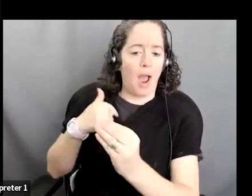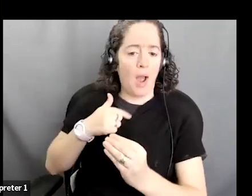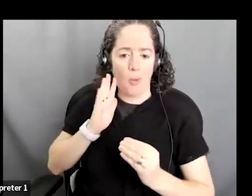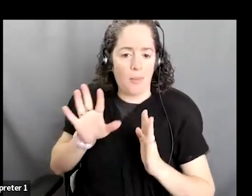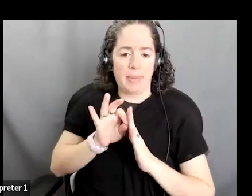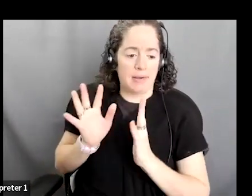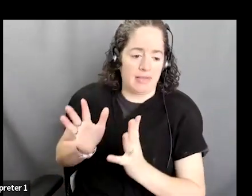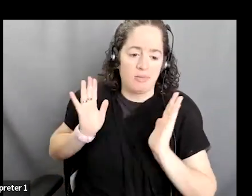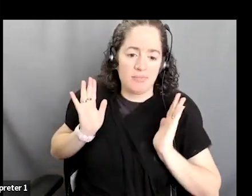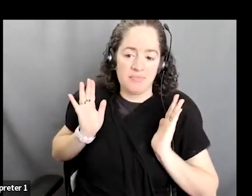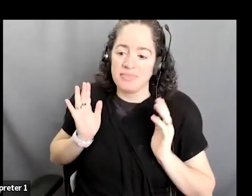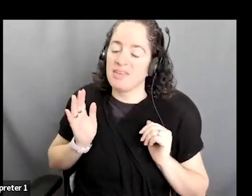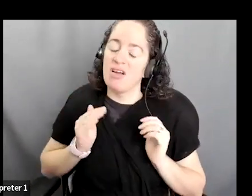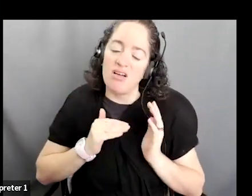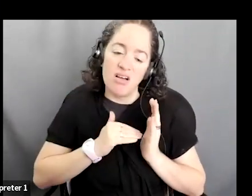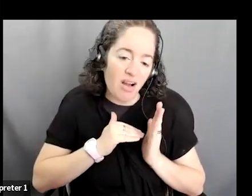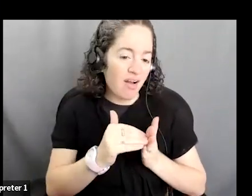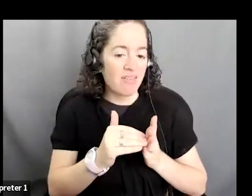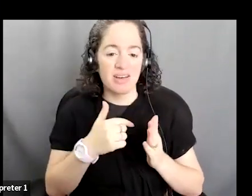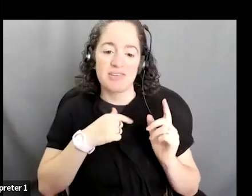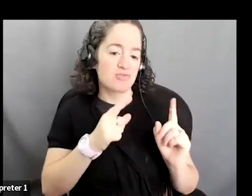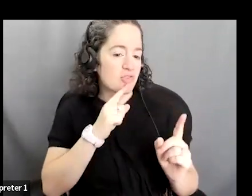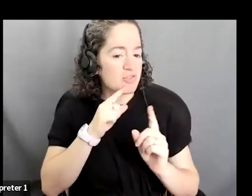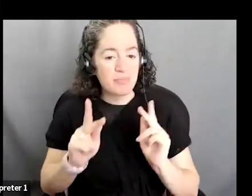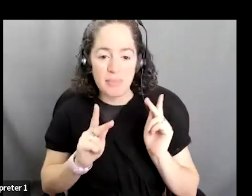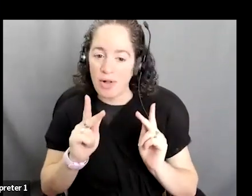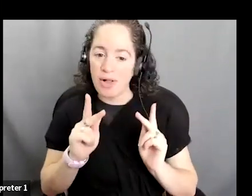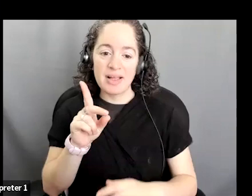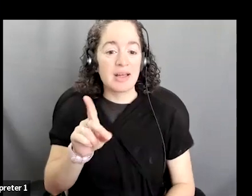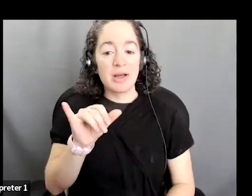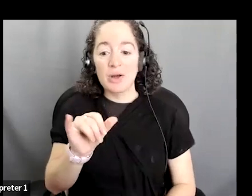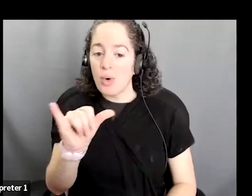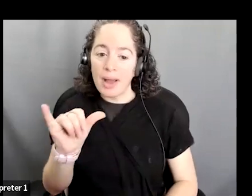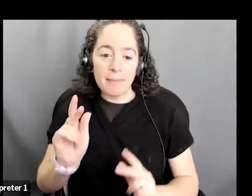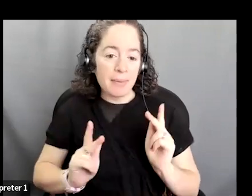I've talked to numerous DIYers over the years.